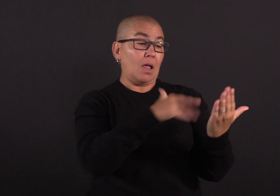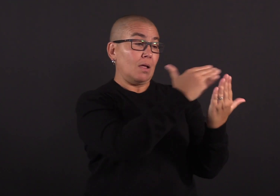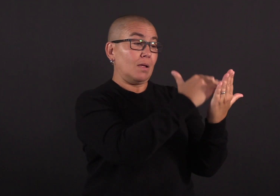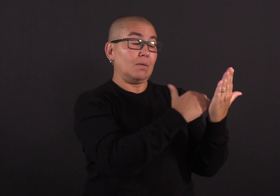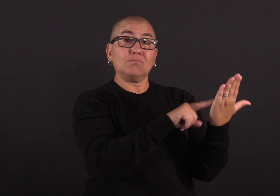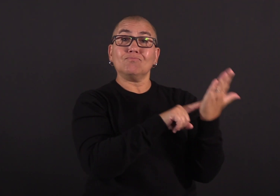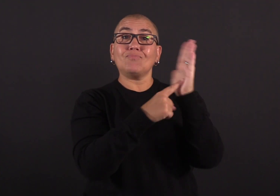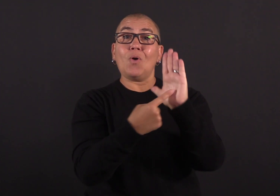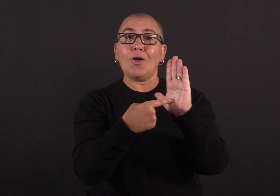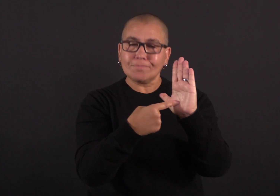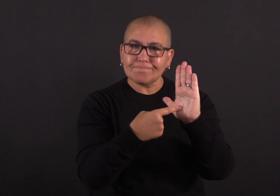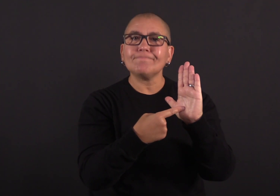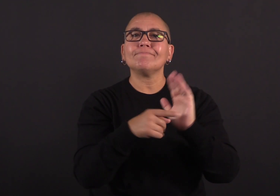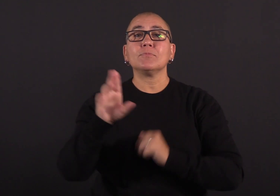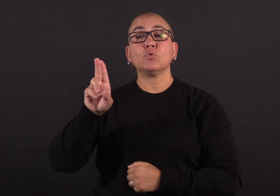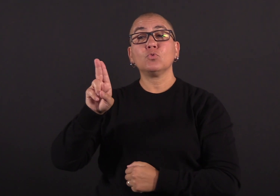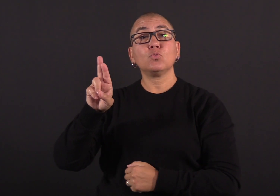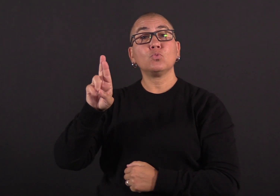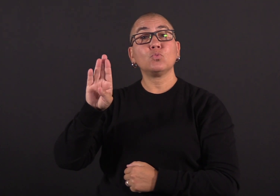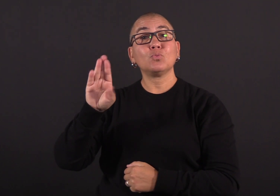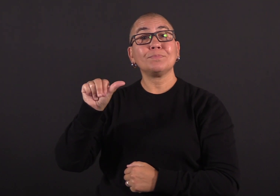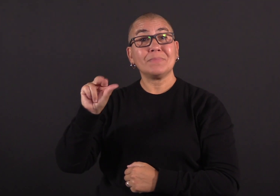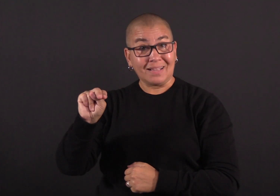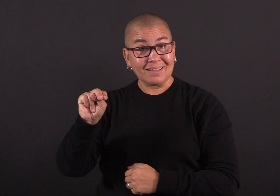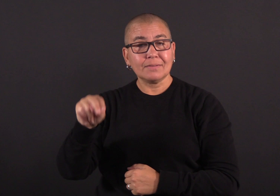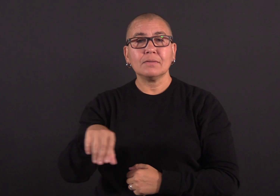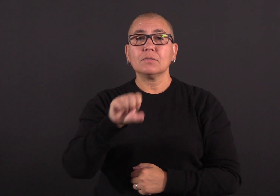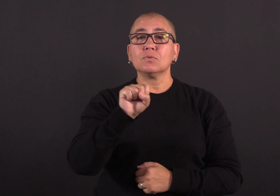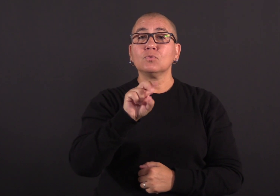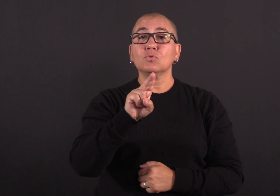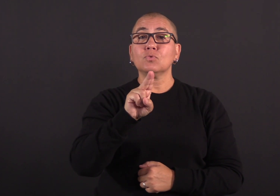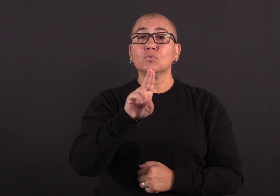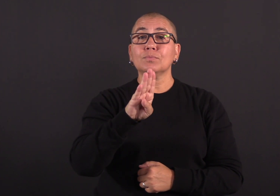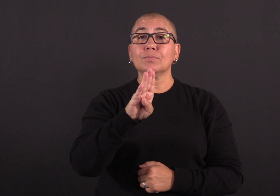emergency-use authorization. And by the end of 2022, almost the entire population of elderly Minnesota residents had been fully vaccinated. • Minnesota performed best in vaccinating